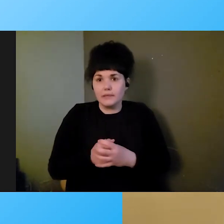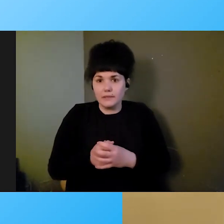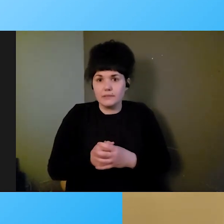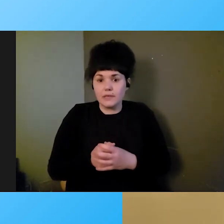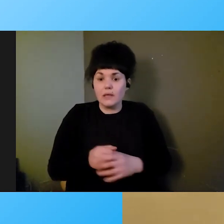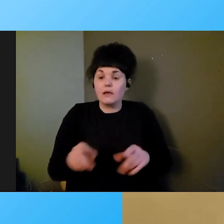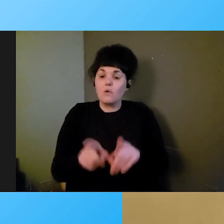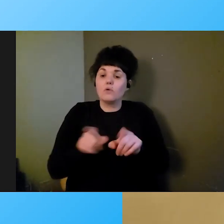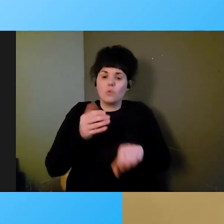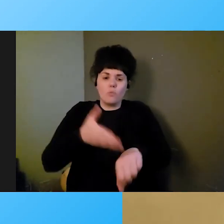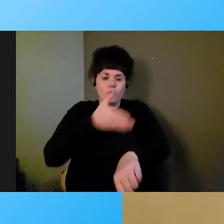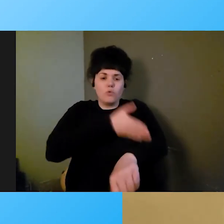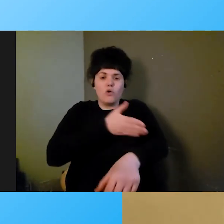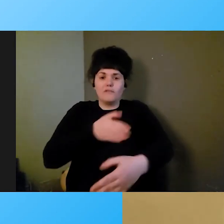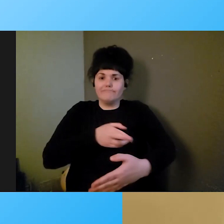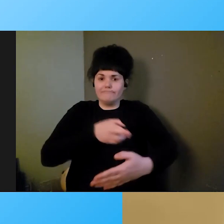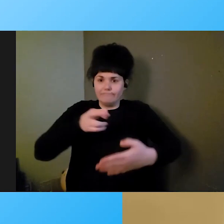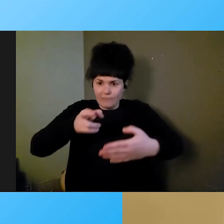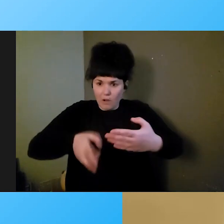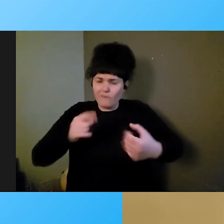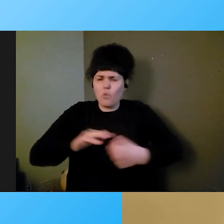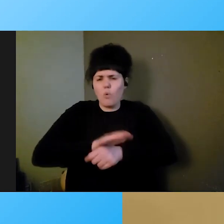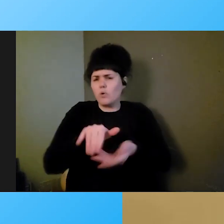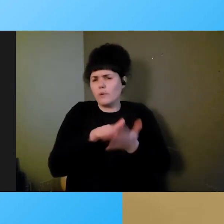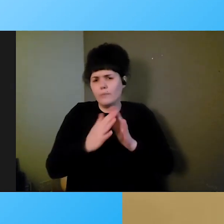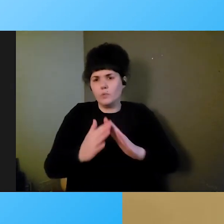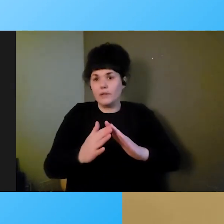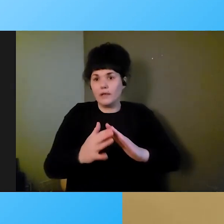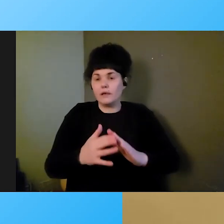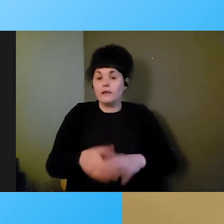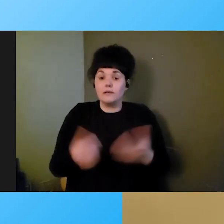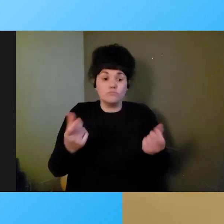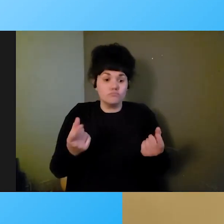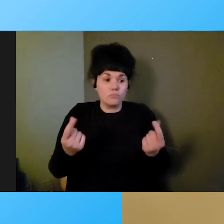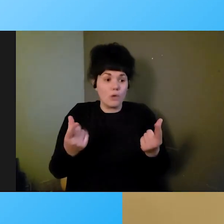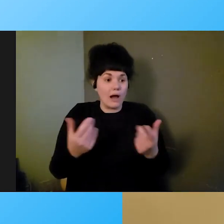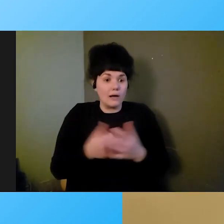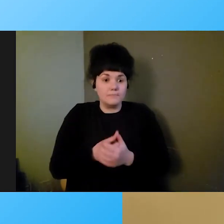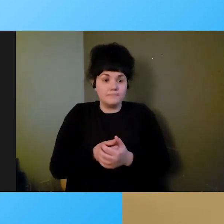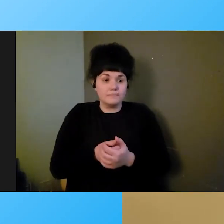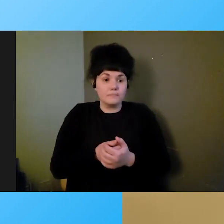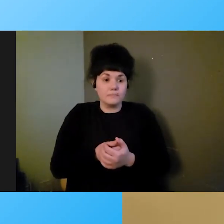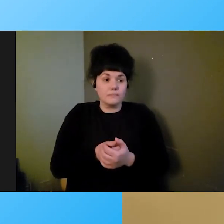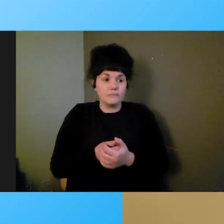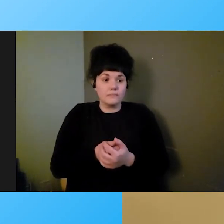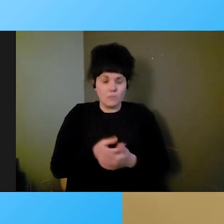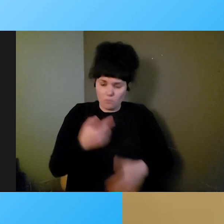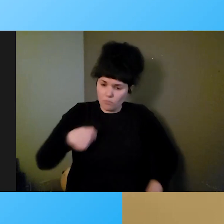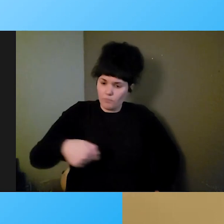outcomes for the whole community is for us to be not only at the